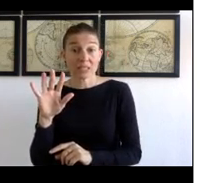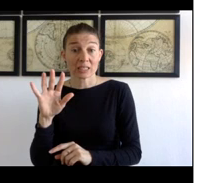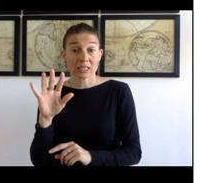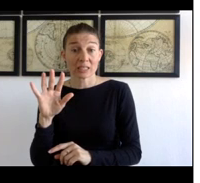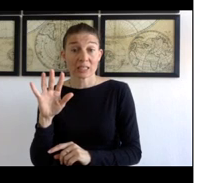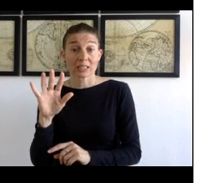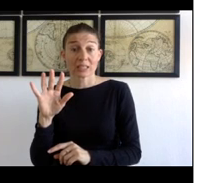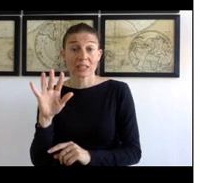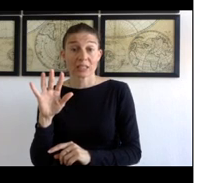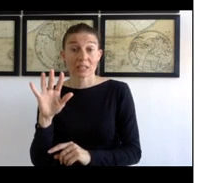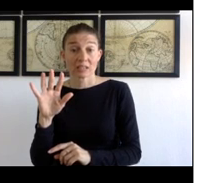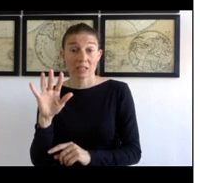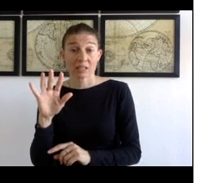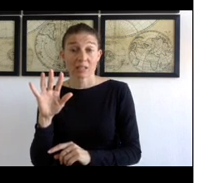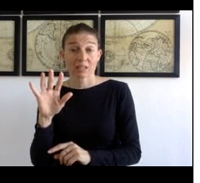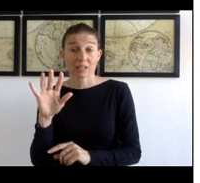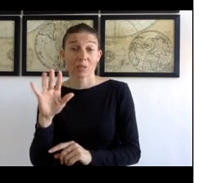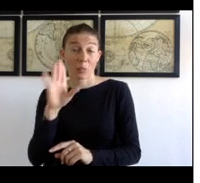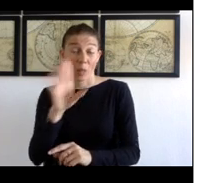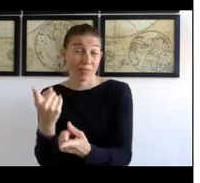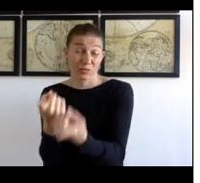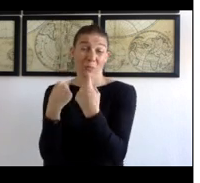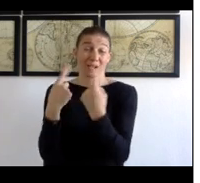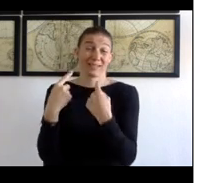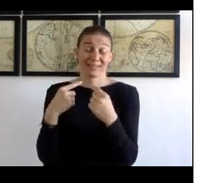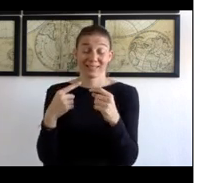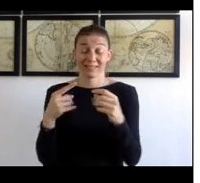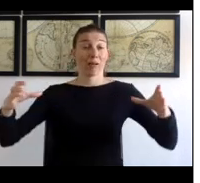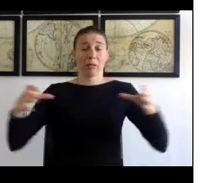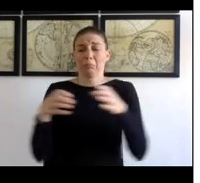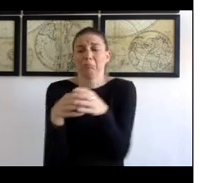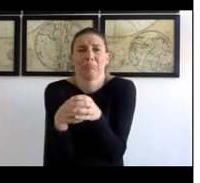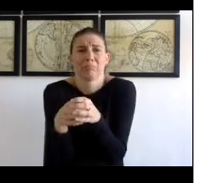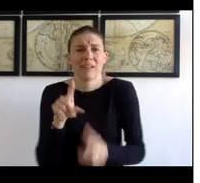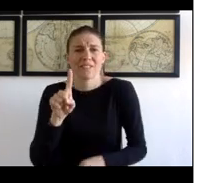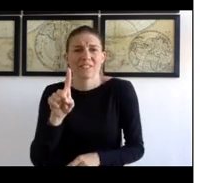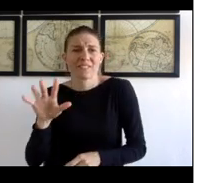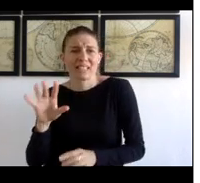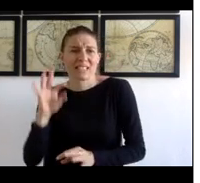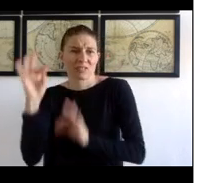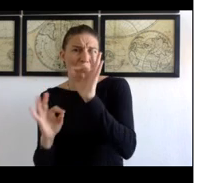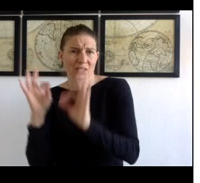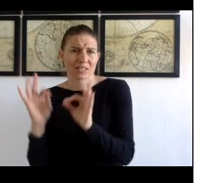Estimates may not be reliable or sufficiently reliable